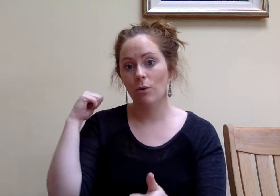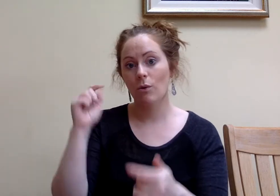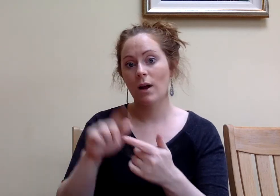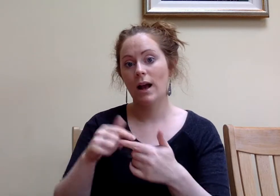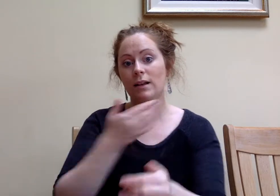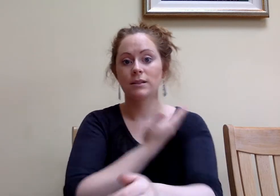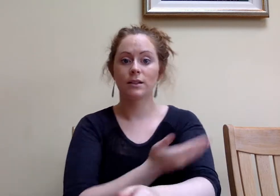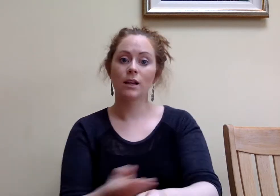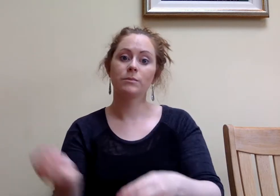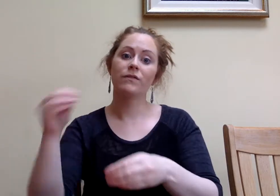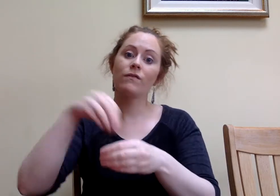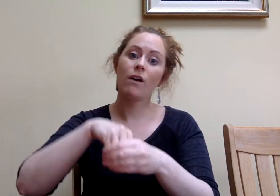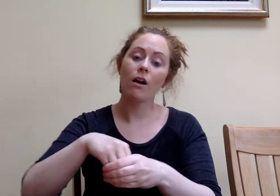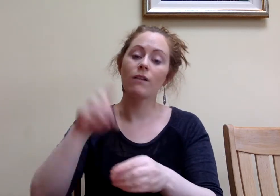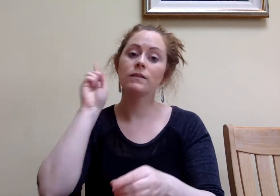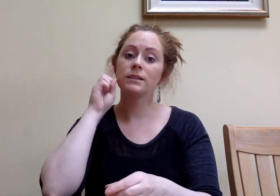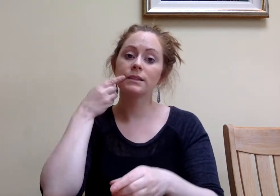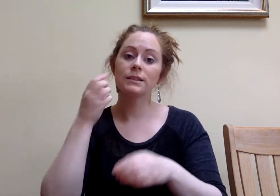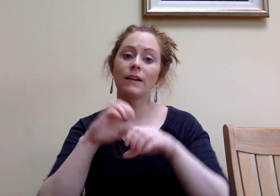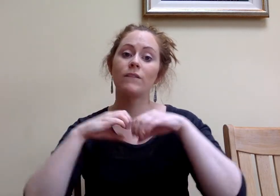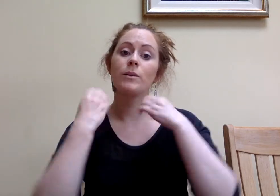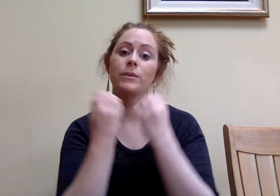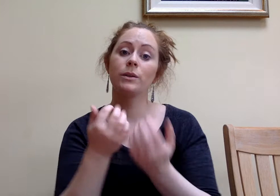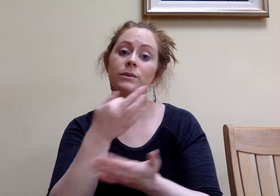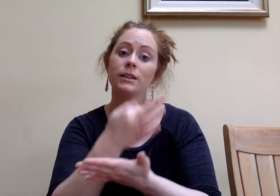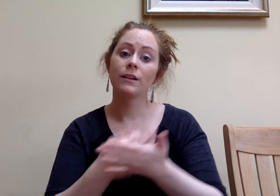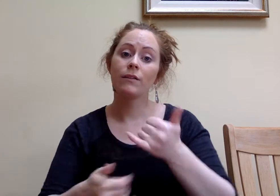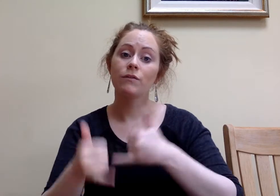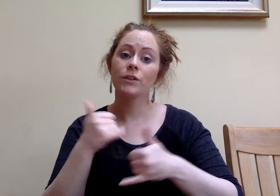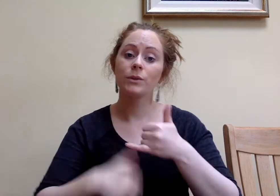and became involved in the Deaf Community a few years ago